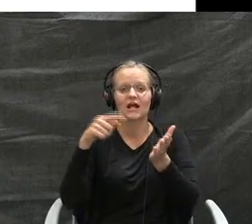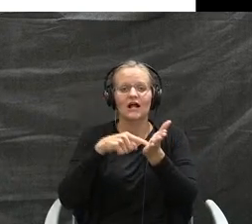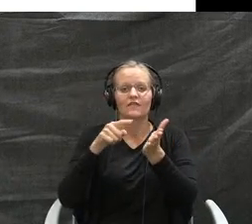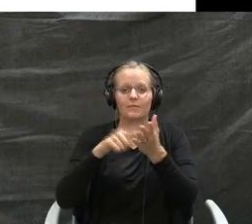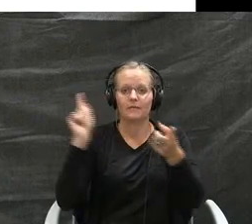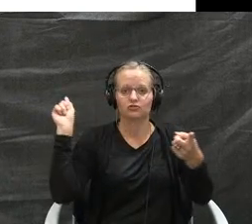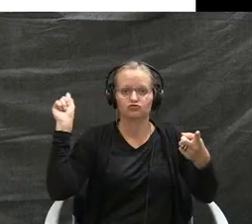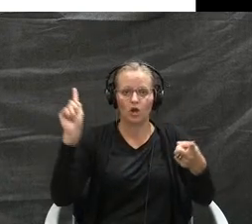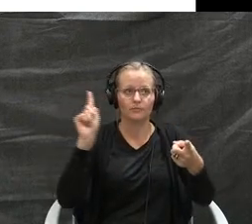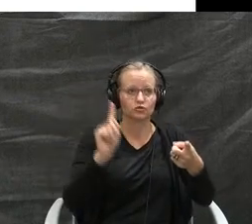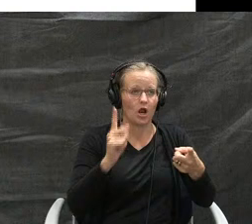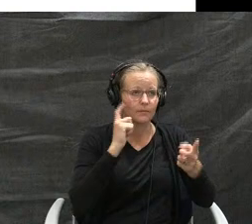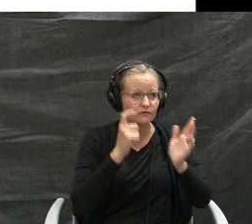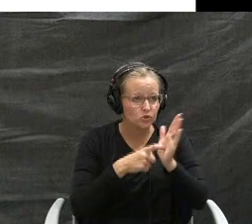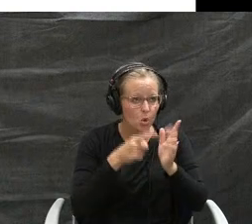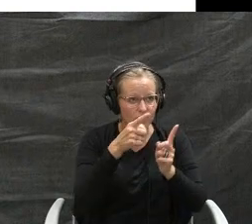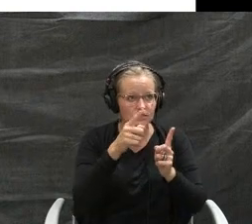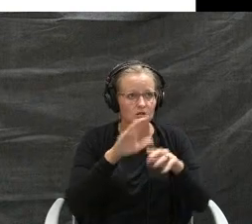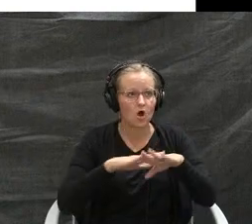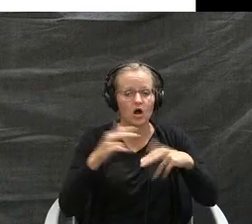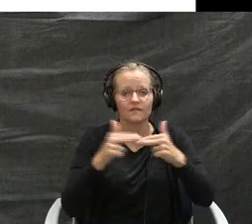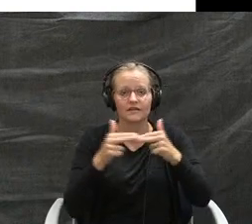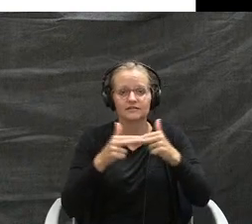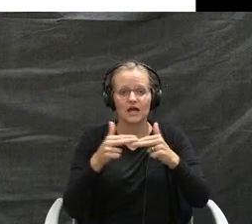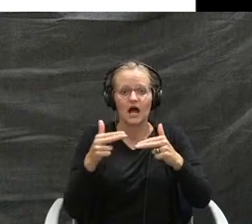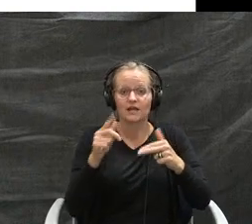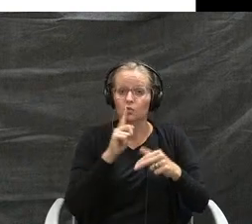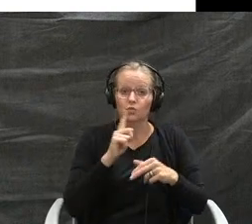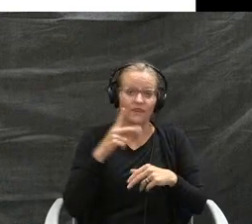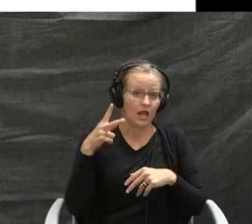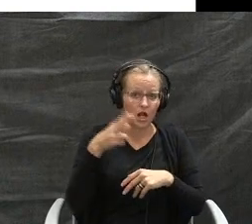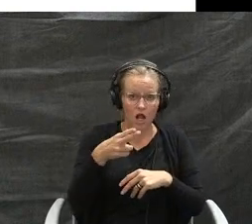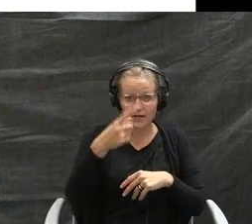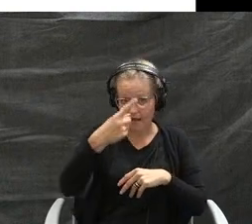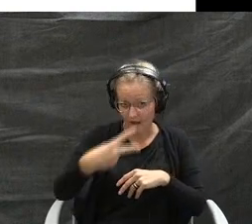you see there down to cut it. Cut it into about half. When we